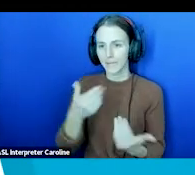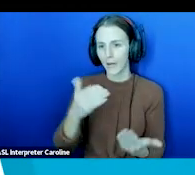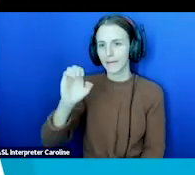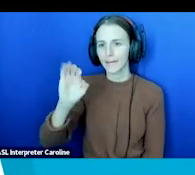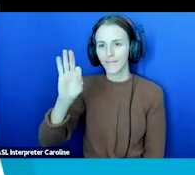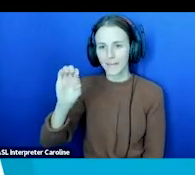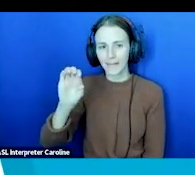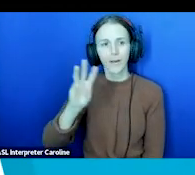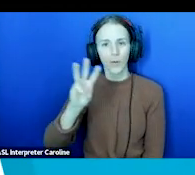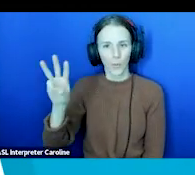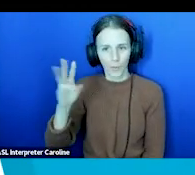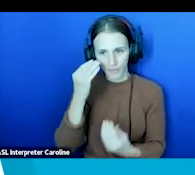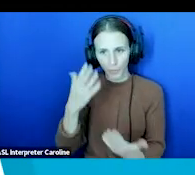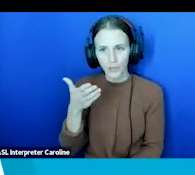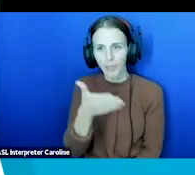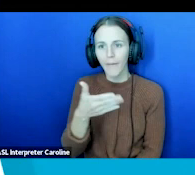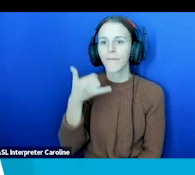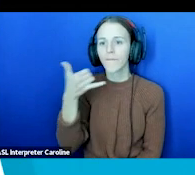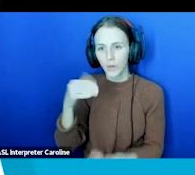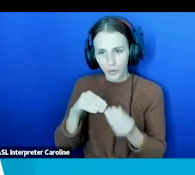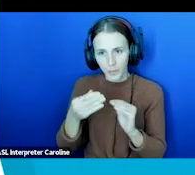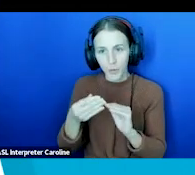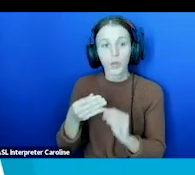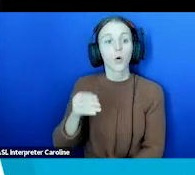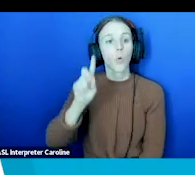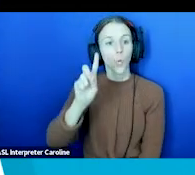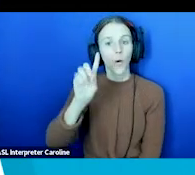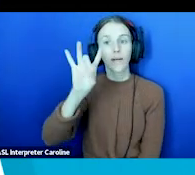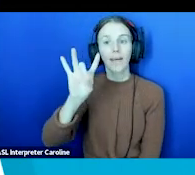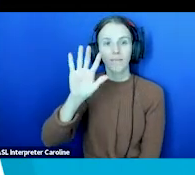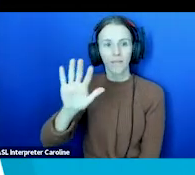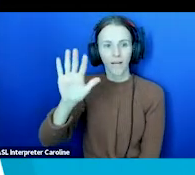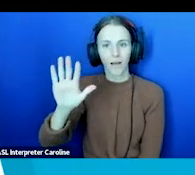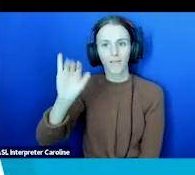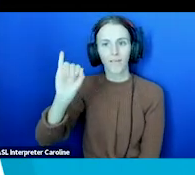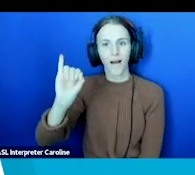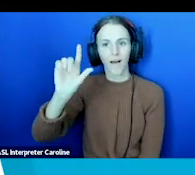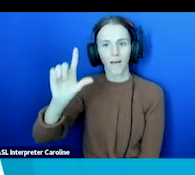CAP CONTACT INFORMATION. PLEASE CONTACT US. CAP AT EQUIP FOR EQUALITY,